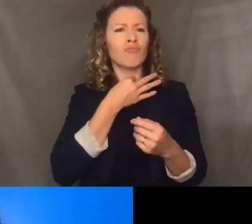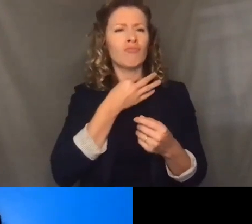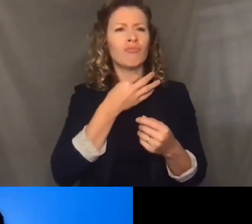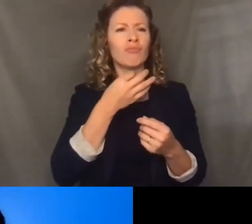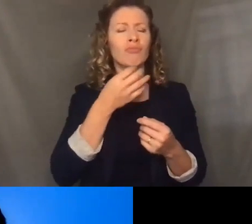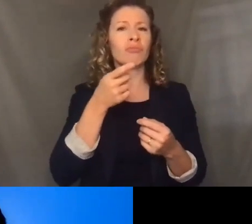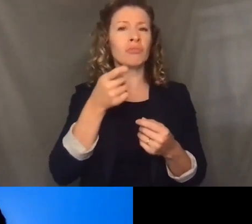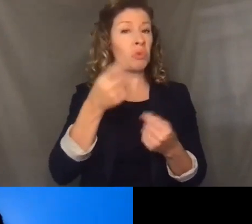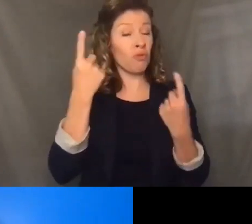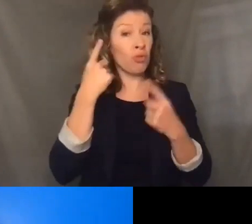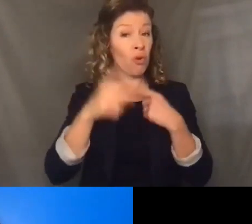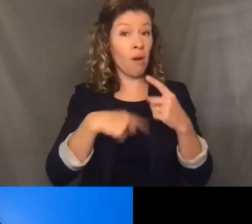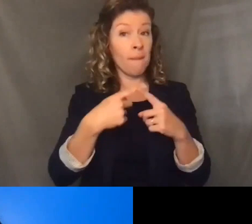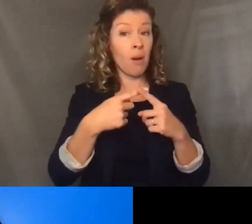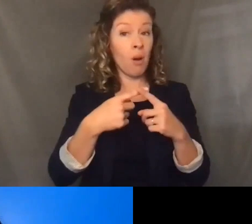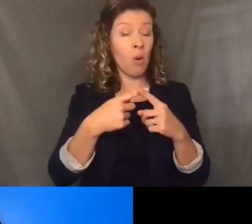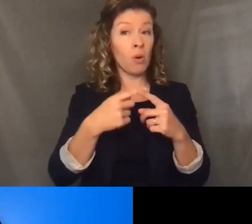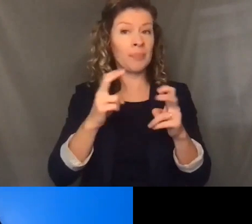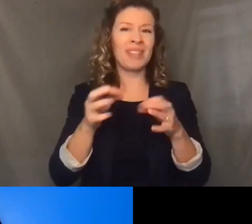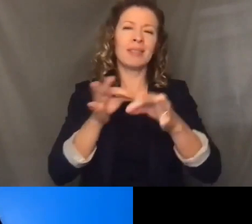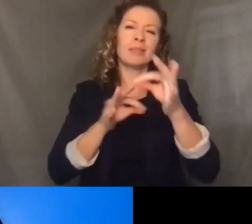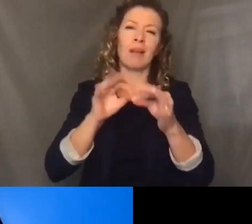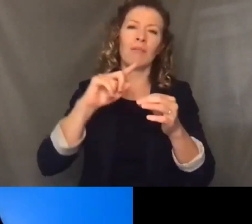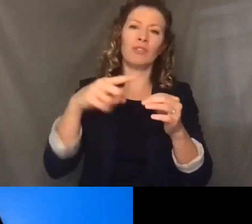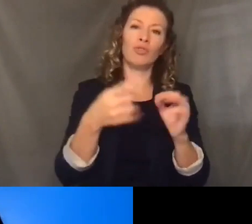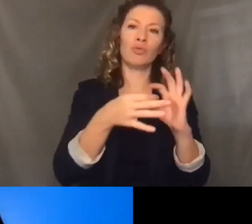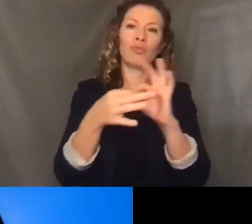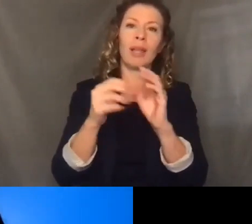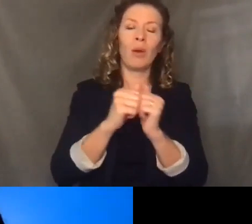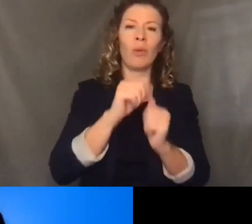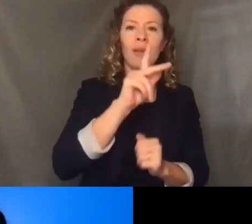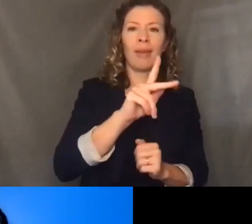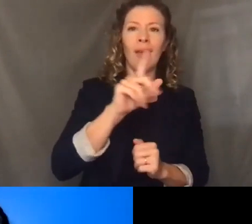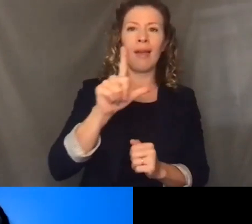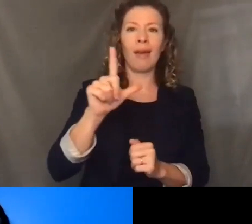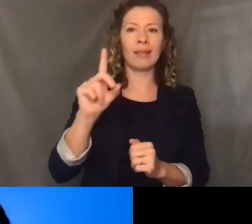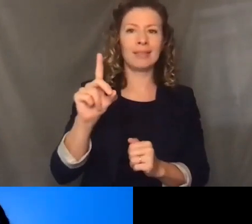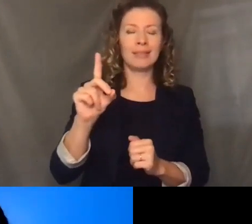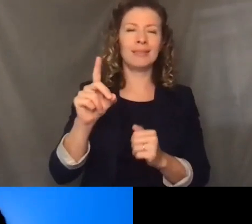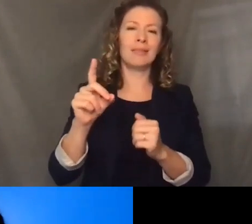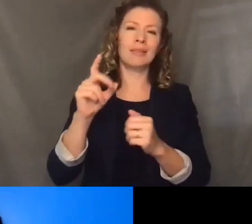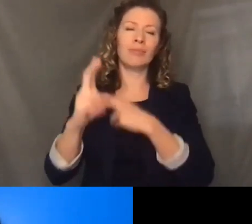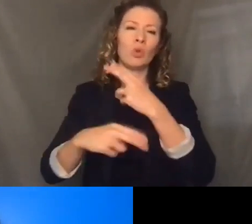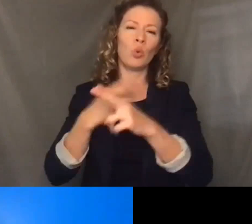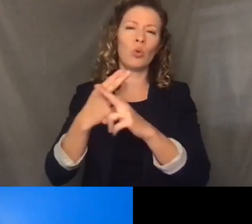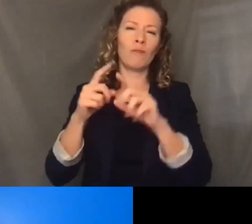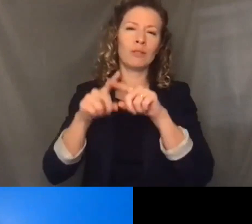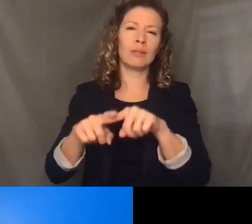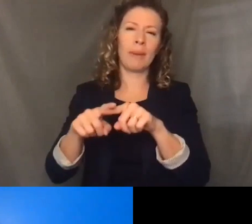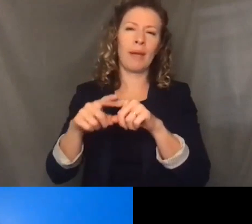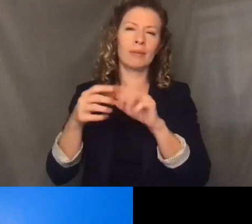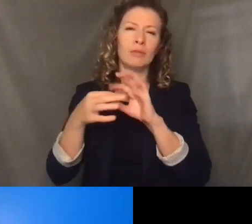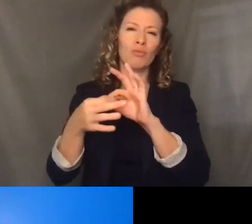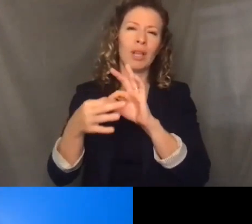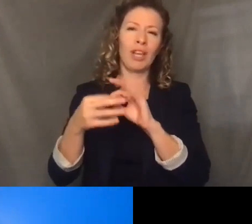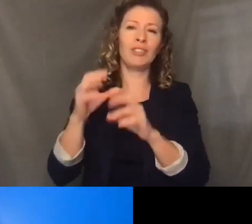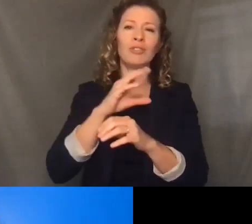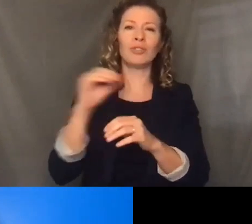considered instead of just relating with kld universal dependence relation and lexeme if you have